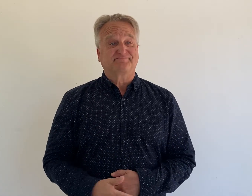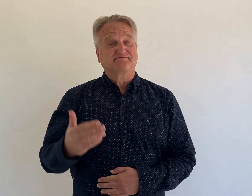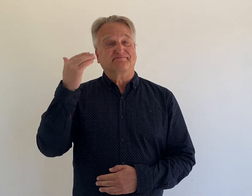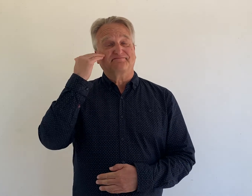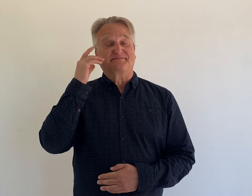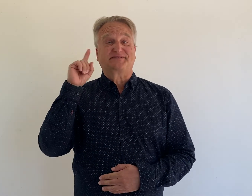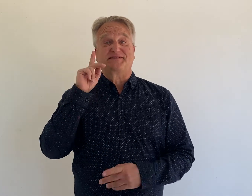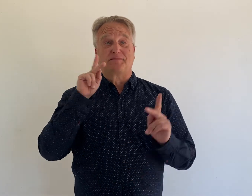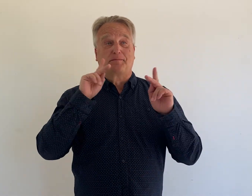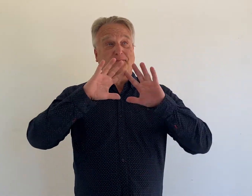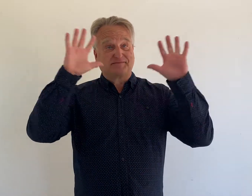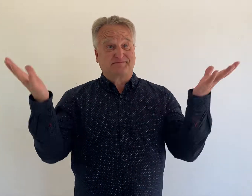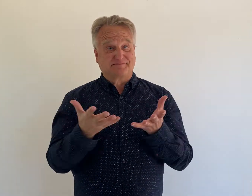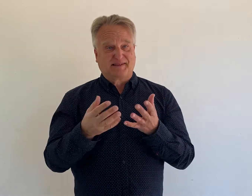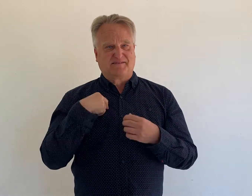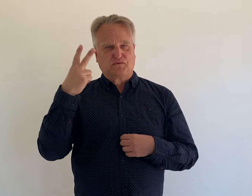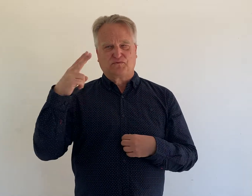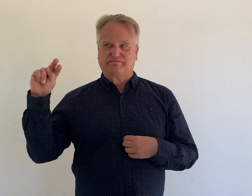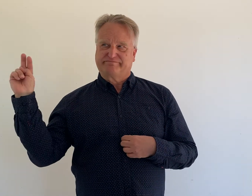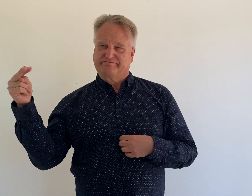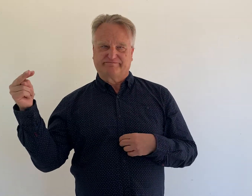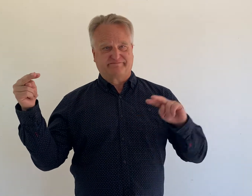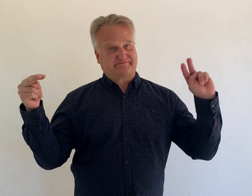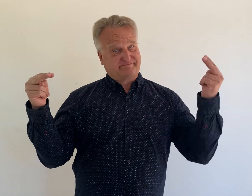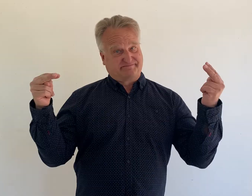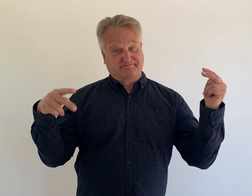Generally speaking, there are two different perspectives on the Deaf experience.